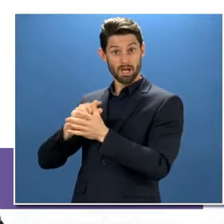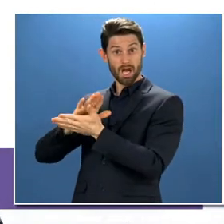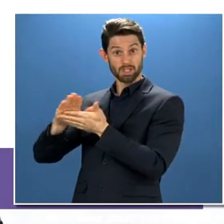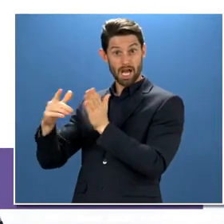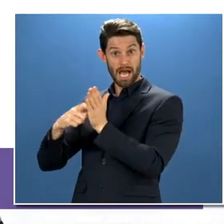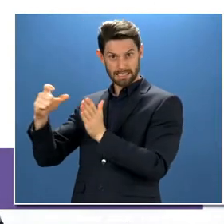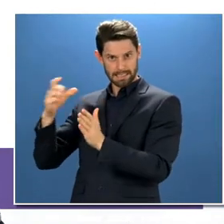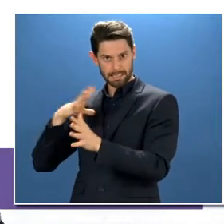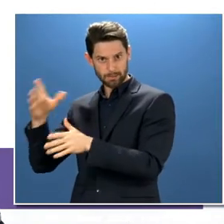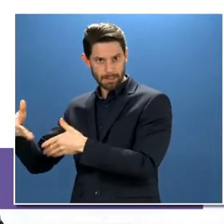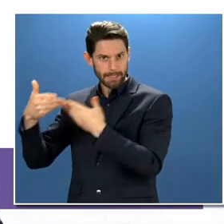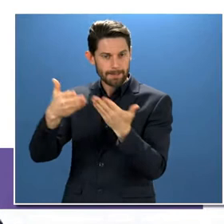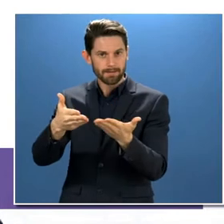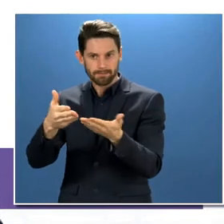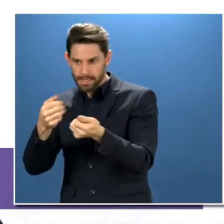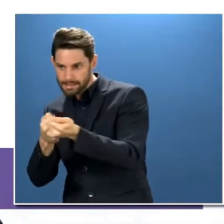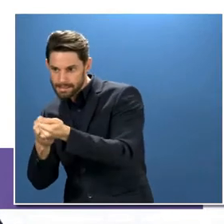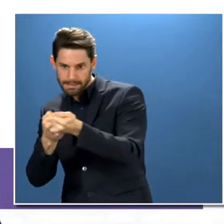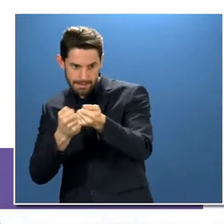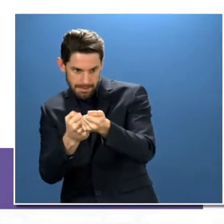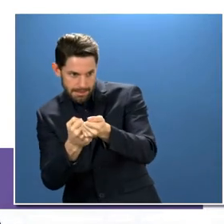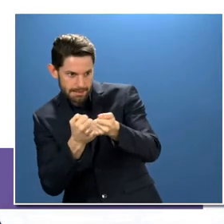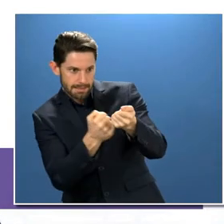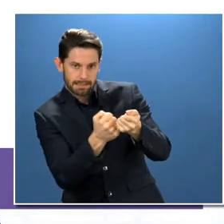and appropriate assistance to ensure that we have good laws for all